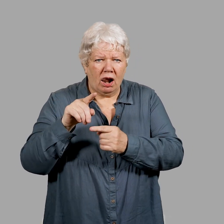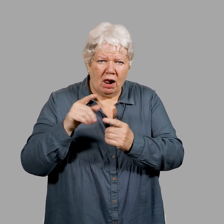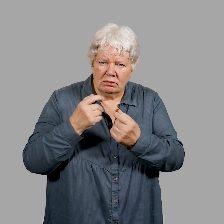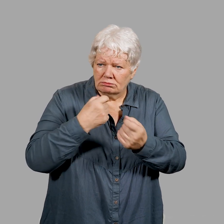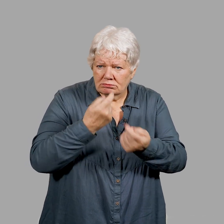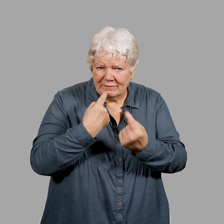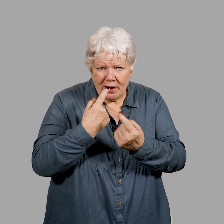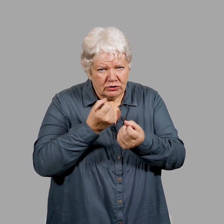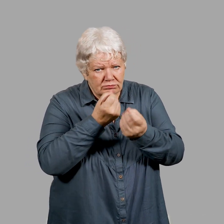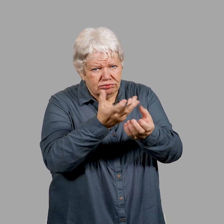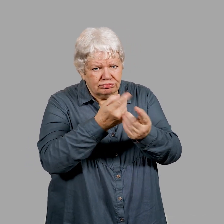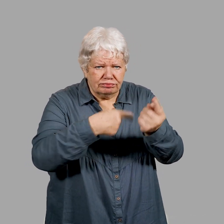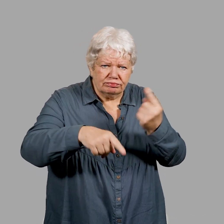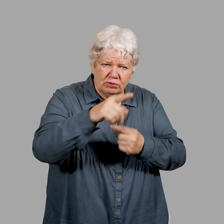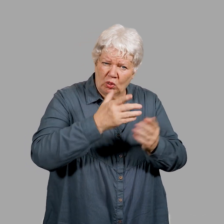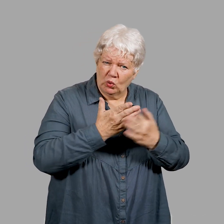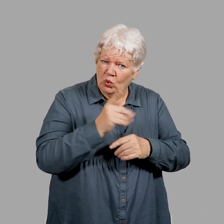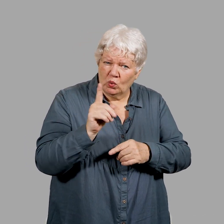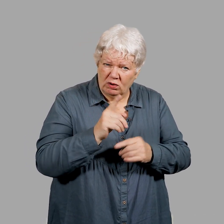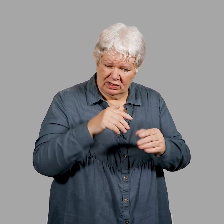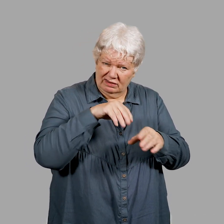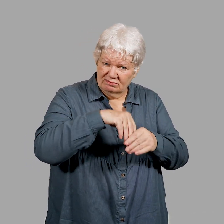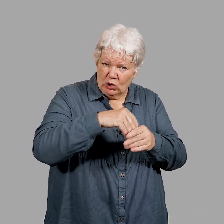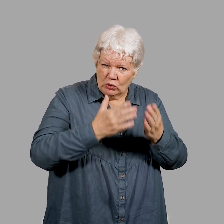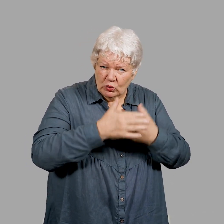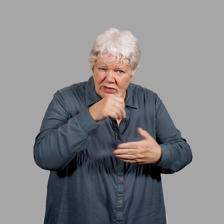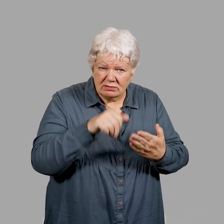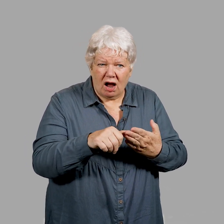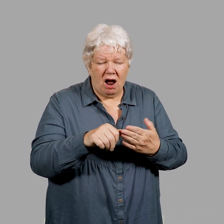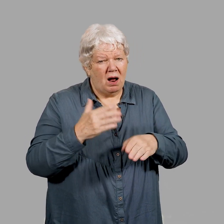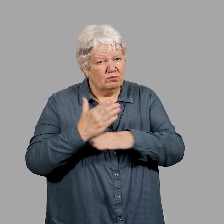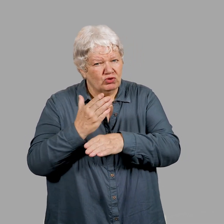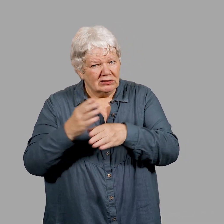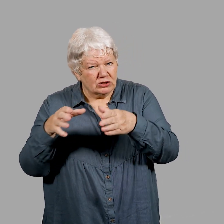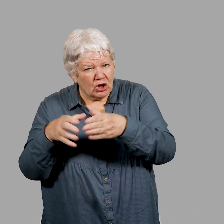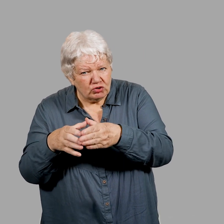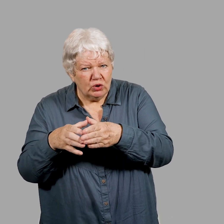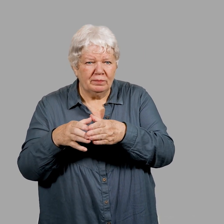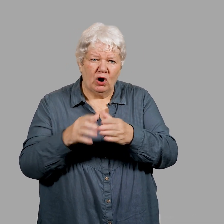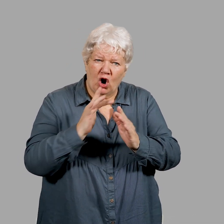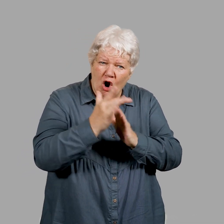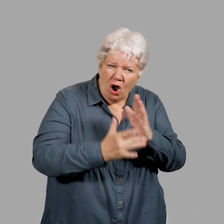via internal newsletters, practitioner groups and online